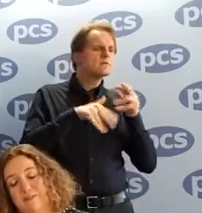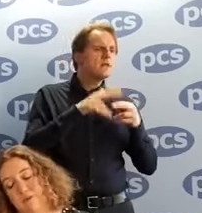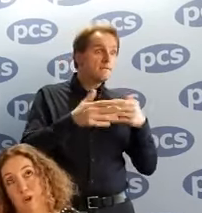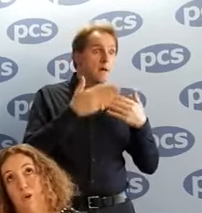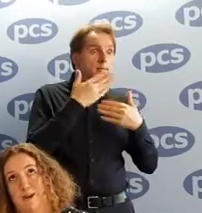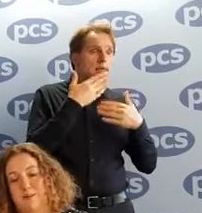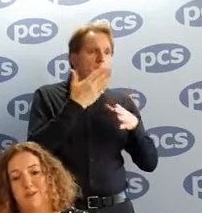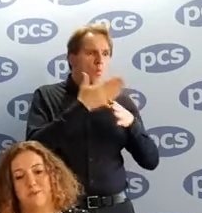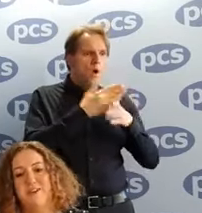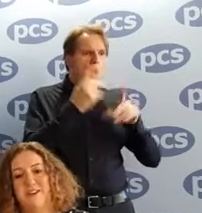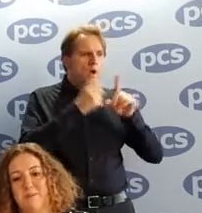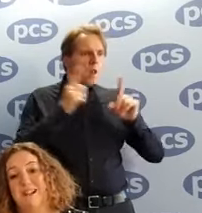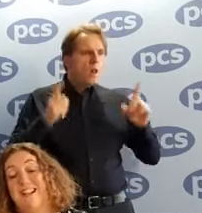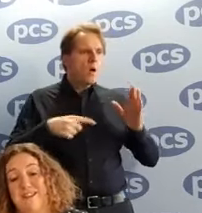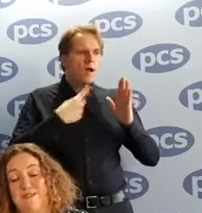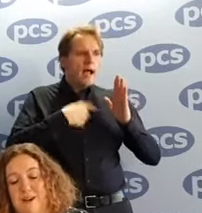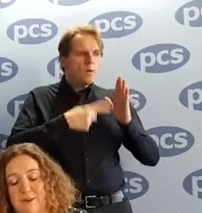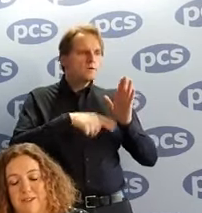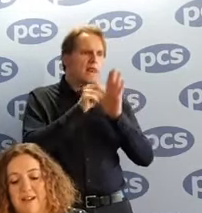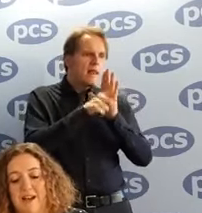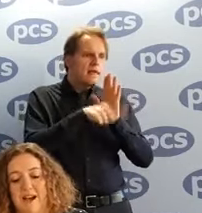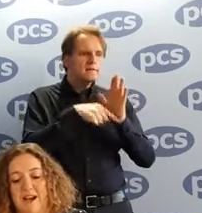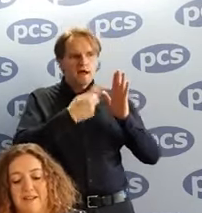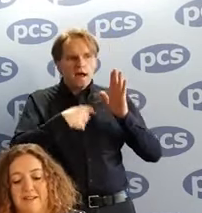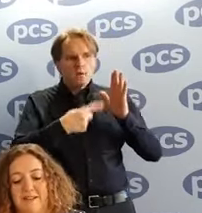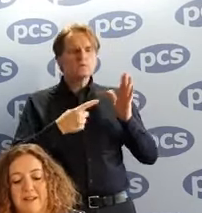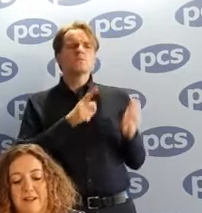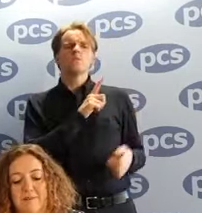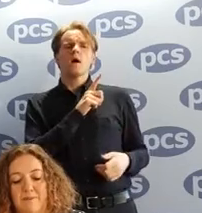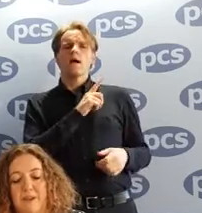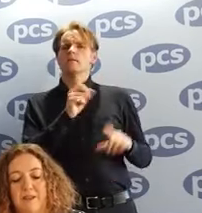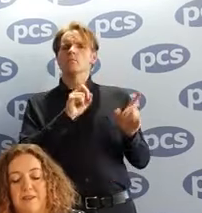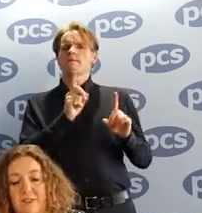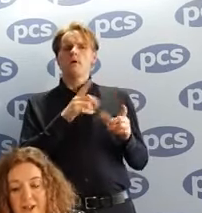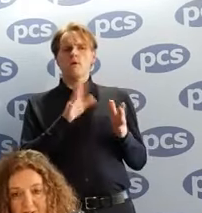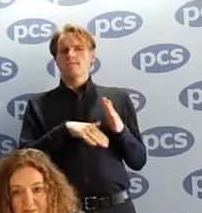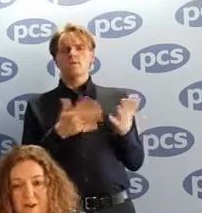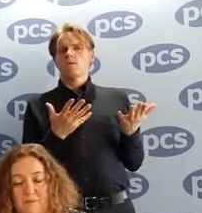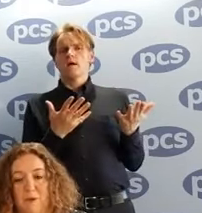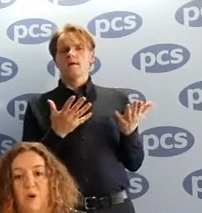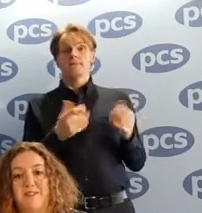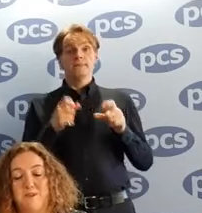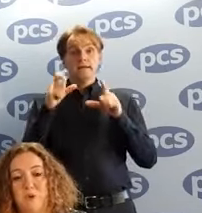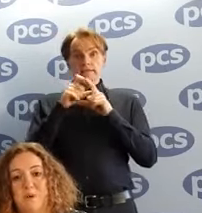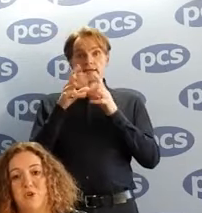not longer hours but later hours, and they've now confirmed that whilst it will